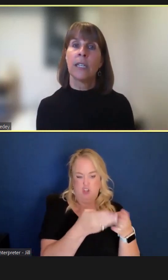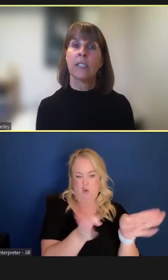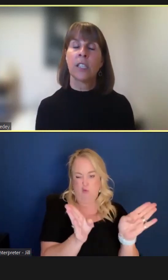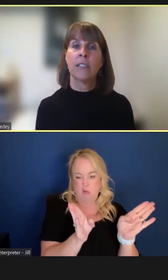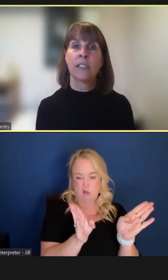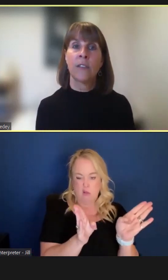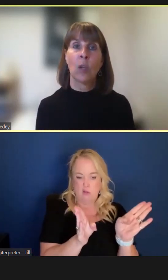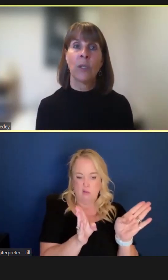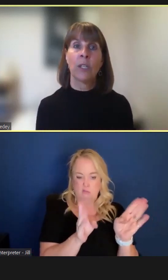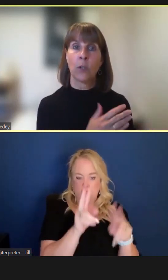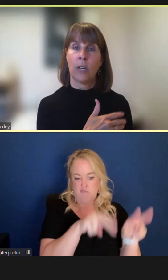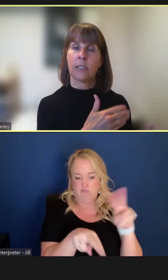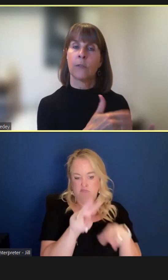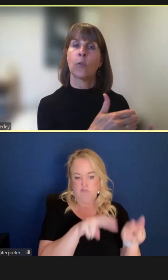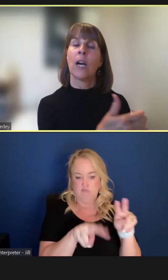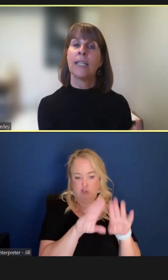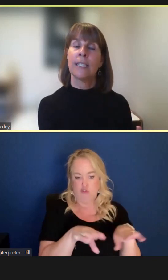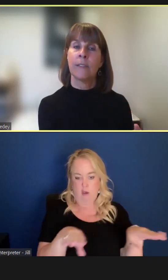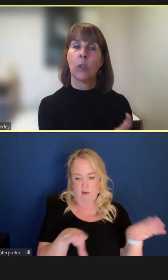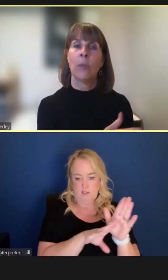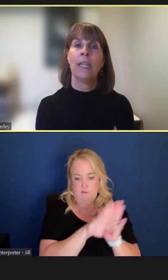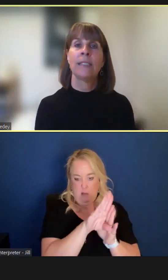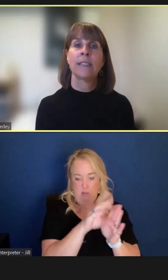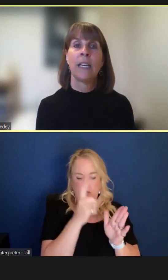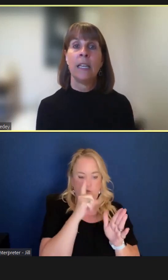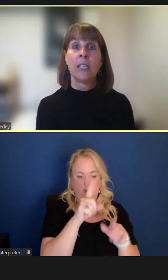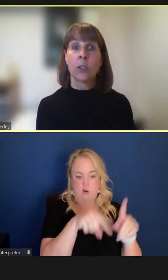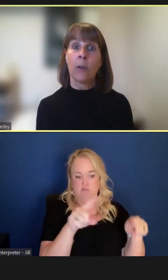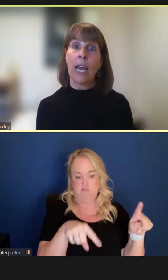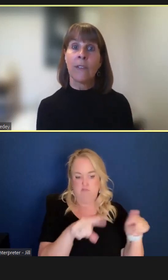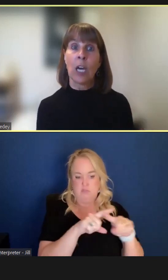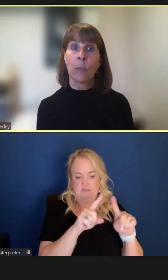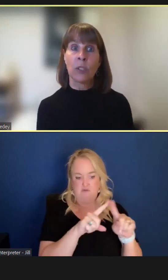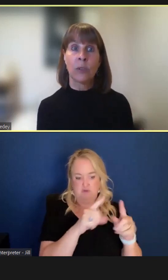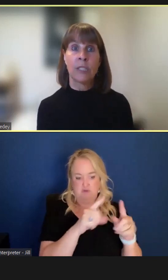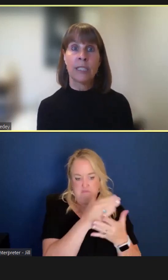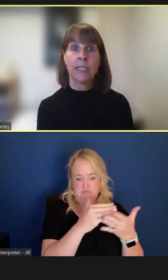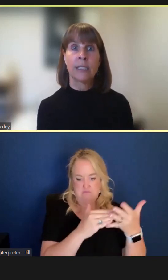child's Development Across a variety of domains so you have the opportunity to